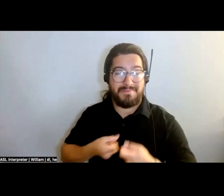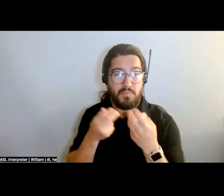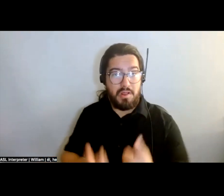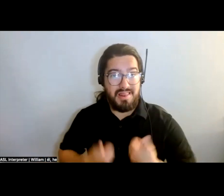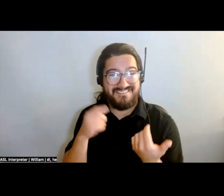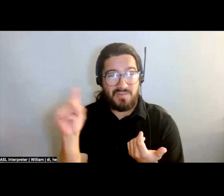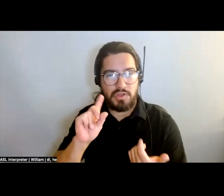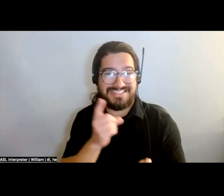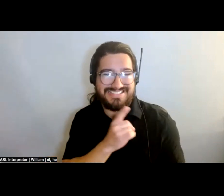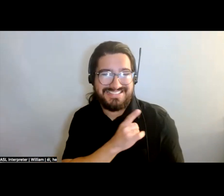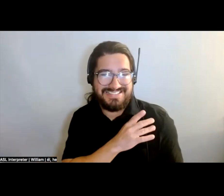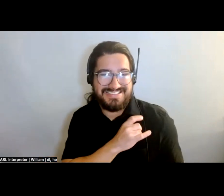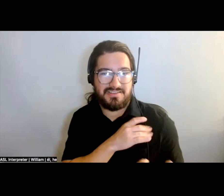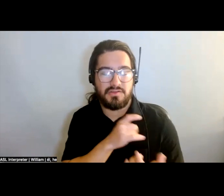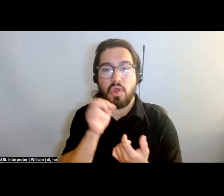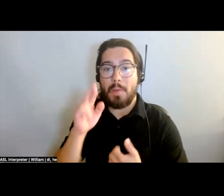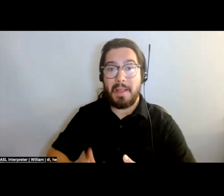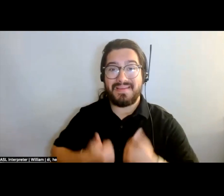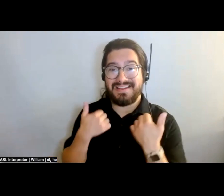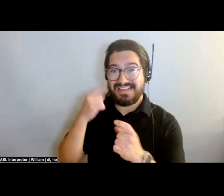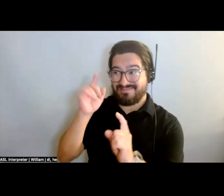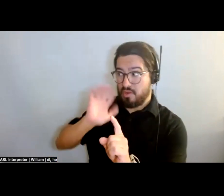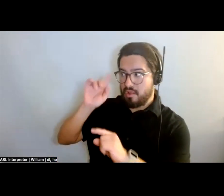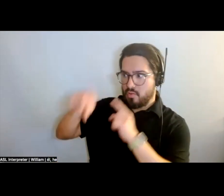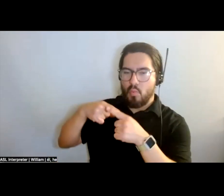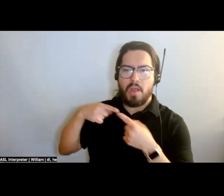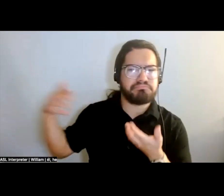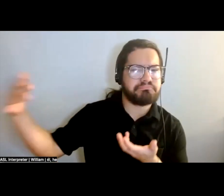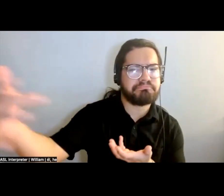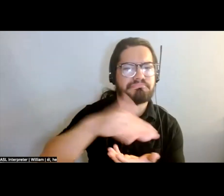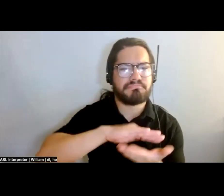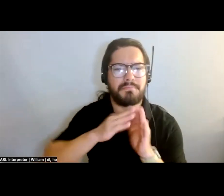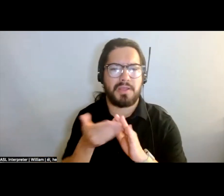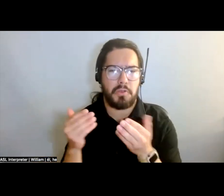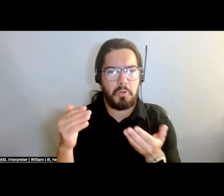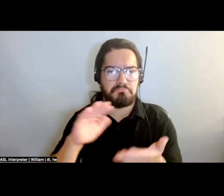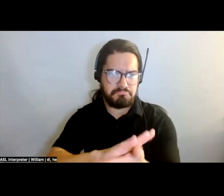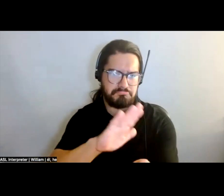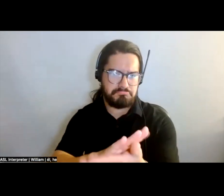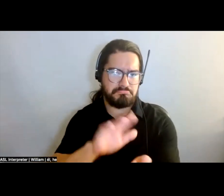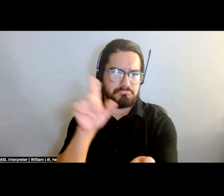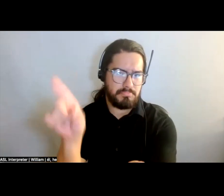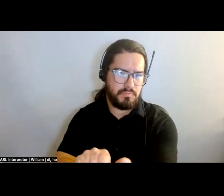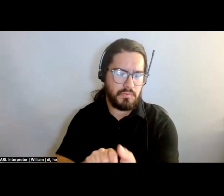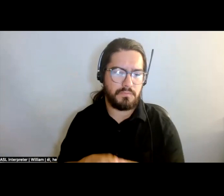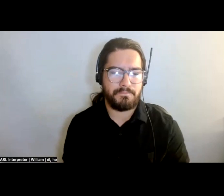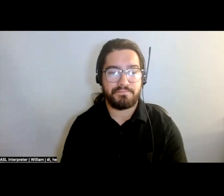at the time of gathering the poems for this anthology. So the Venezuela is experiencing a human rights crisis.